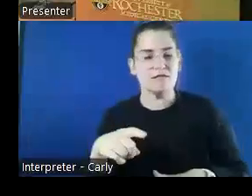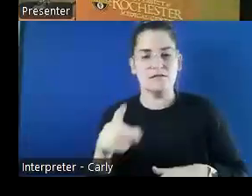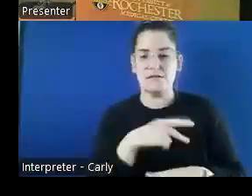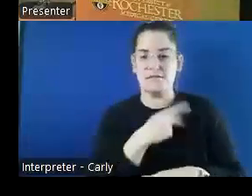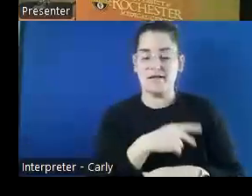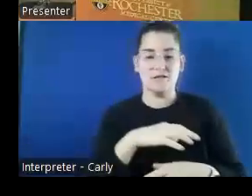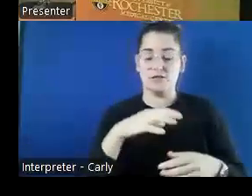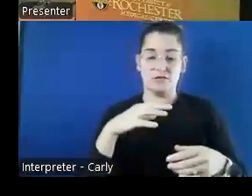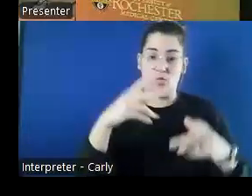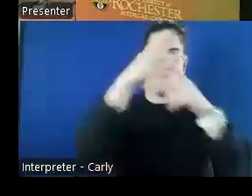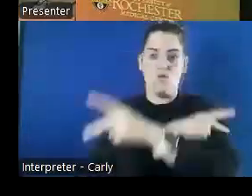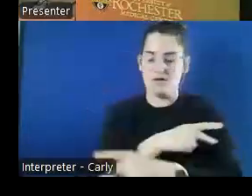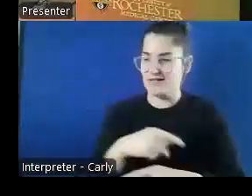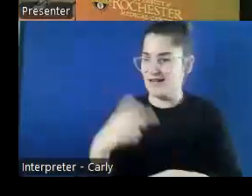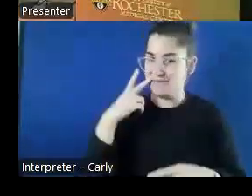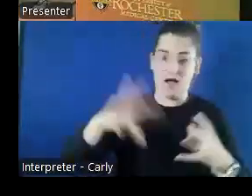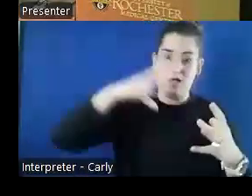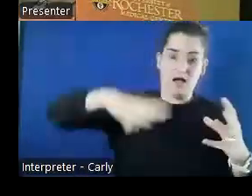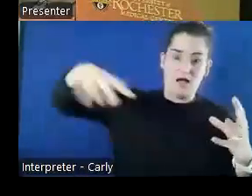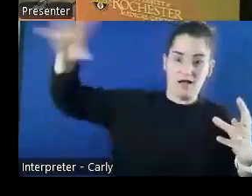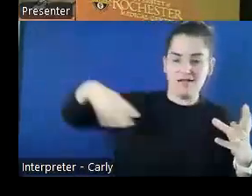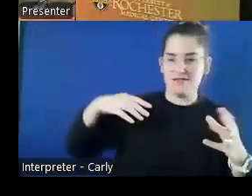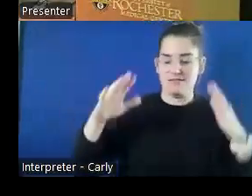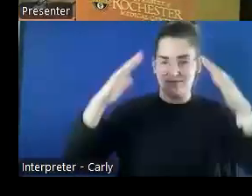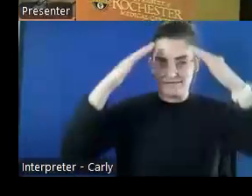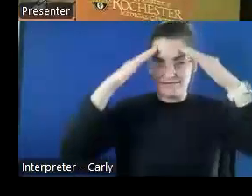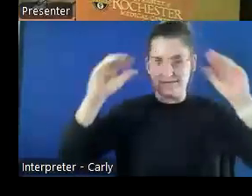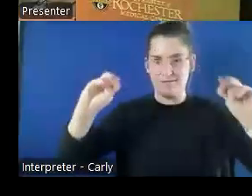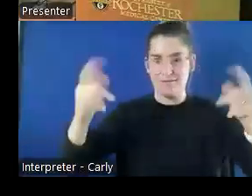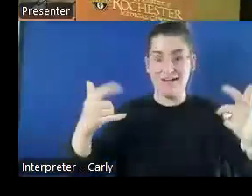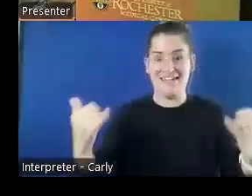off the rails and I was like oh my god um now I'm going to be the reason that this doesn't